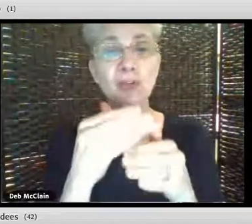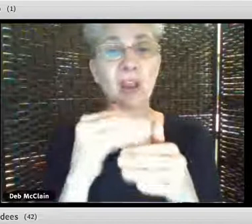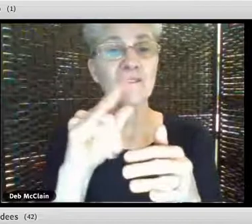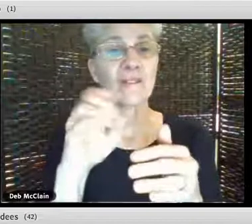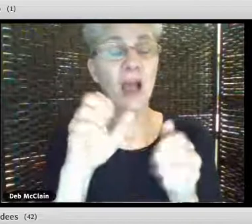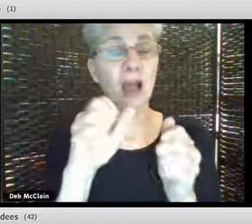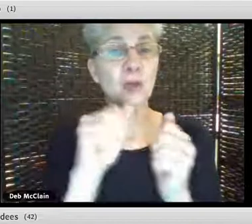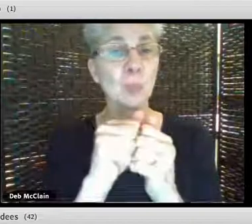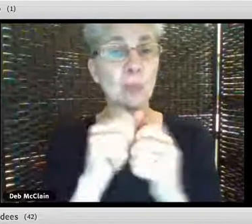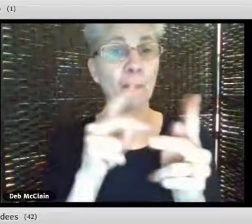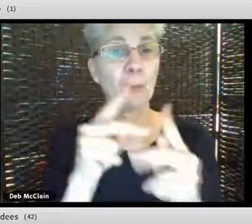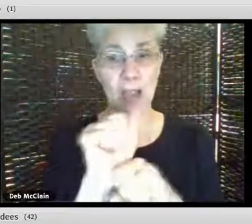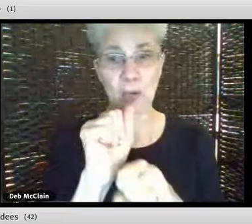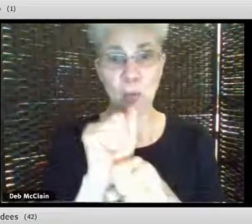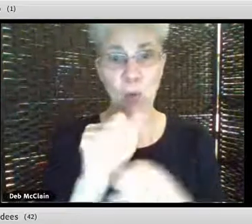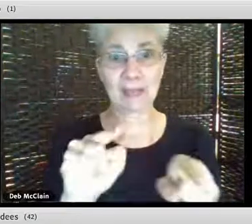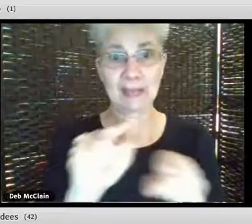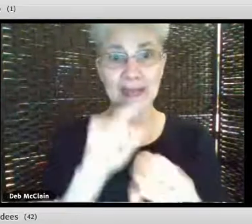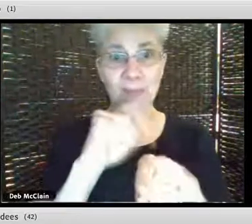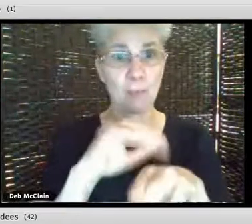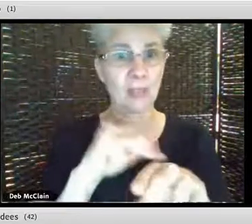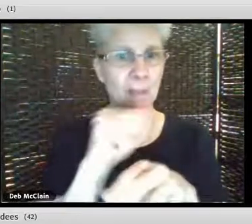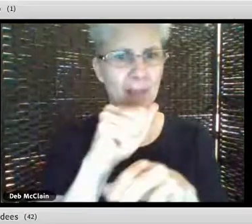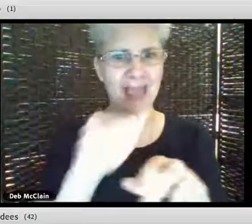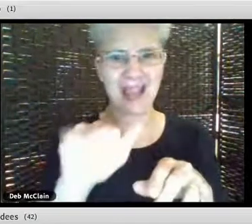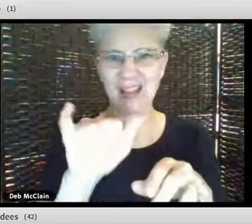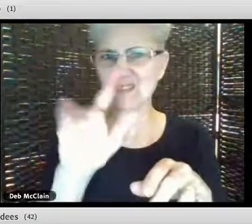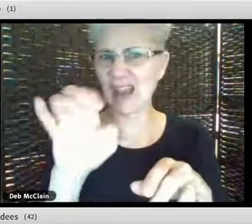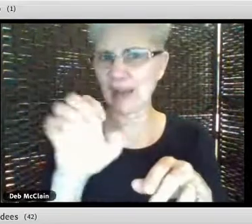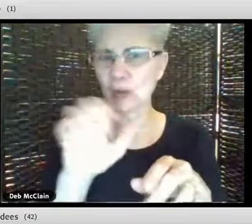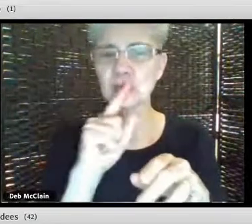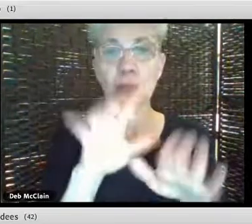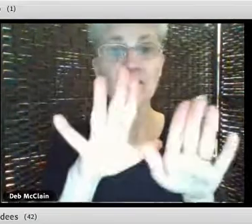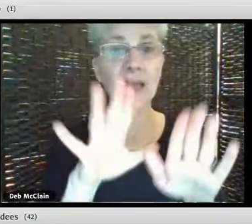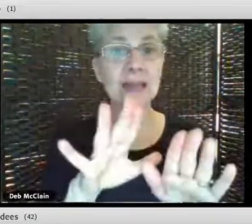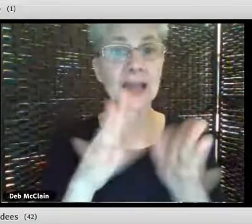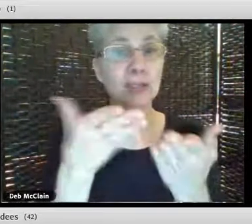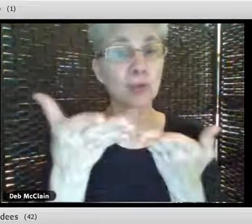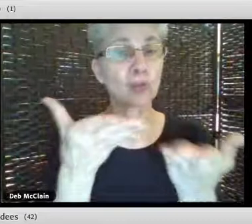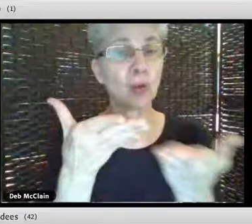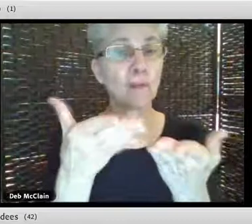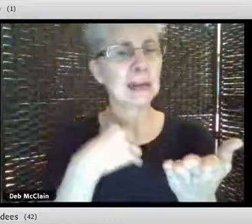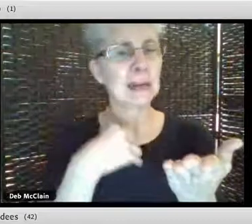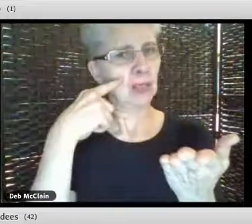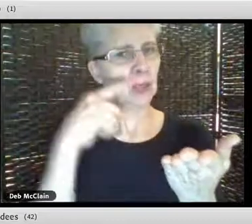any of their files, so that's a fantastic service, and I think it really levels the playing field for people